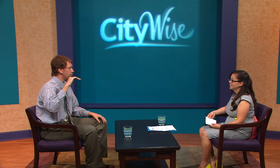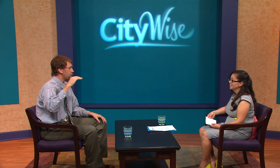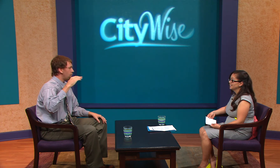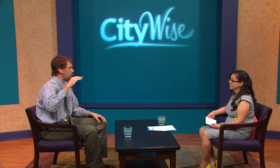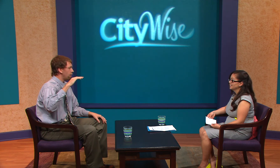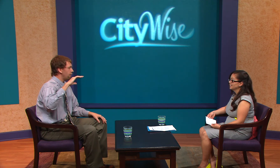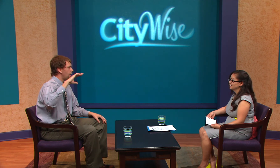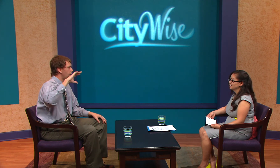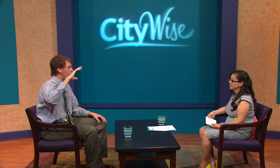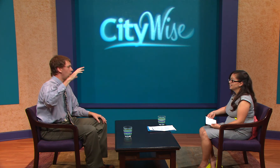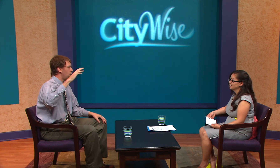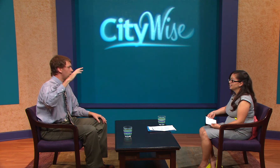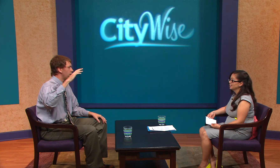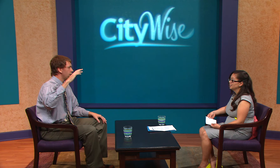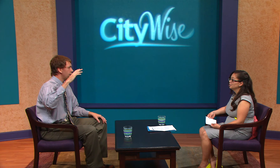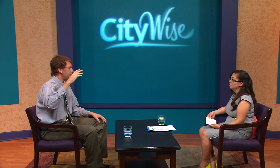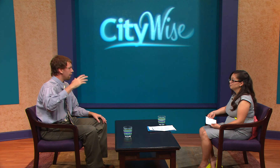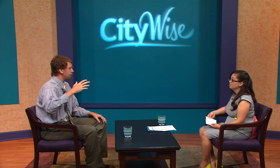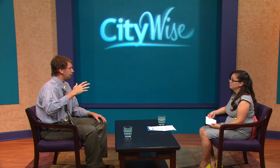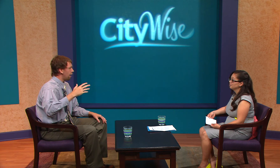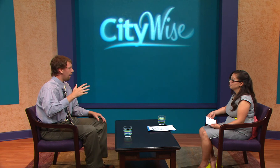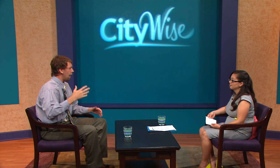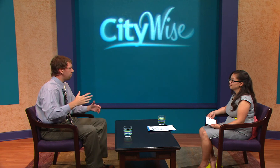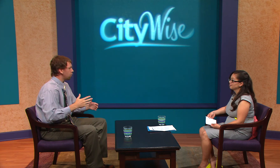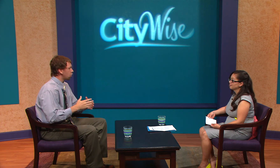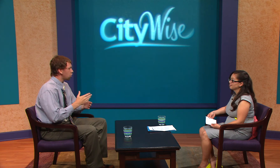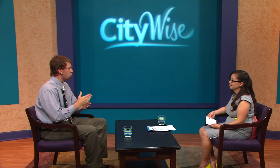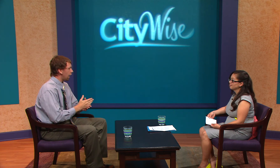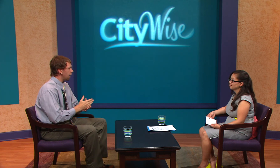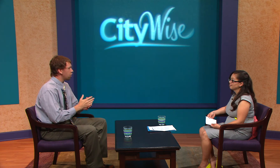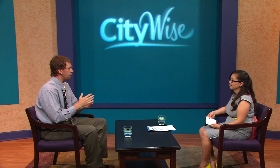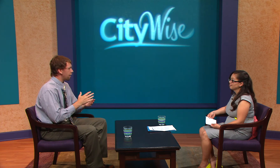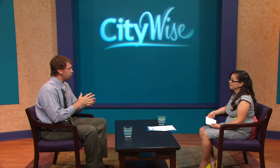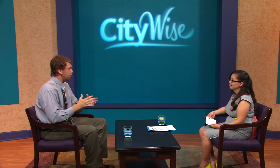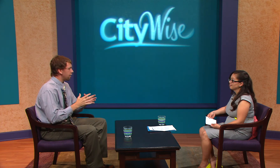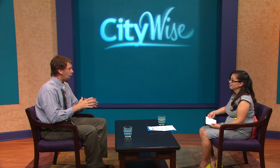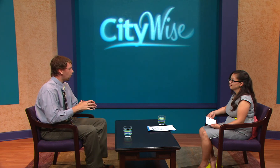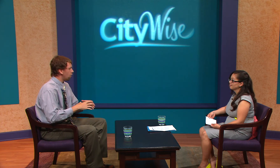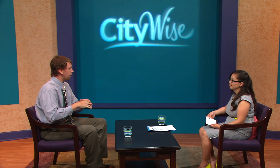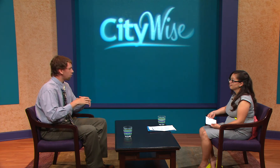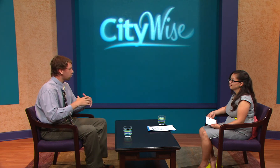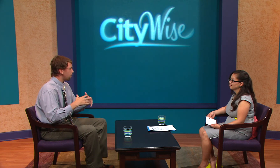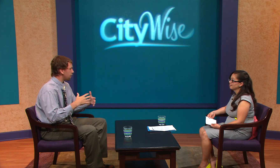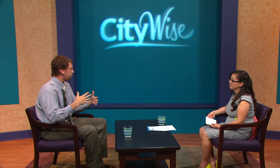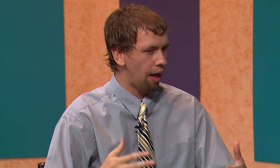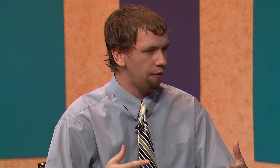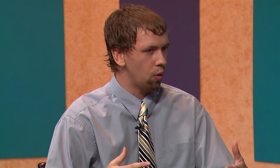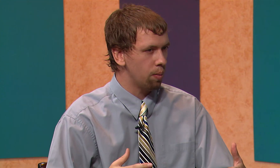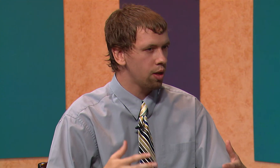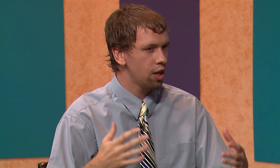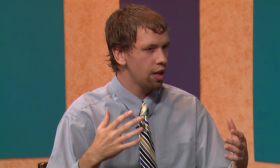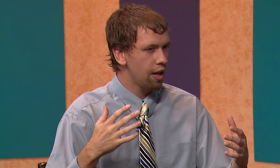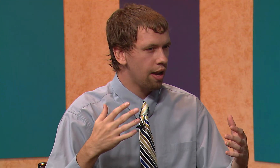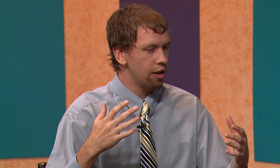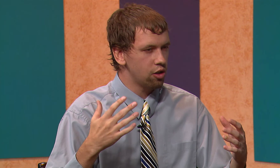someone that old is able to change and actually download a social media platform and just